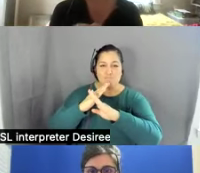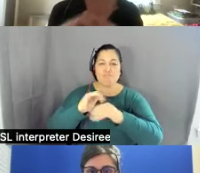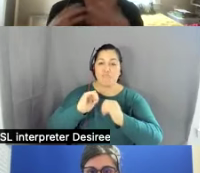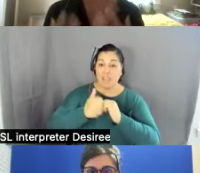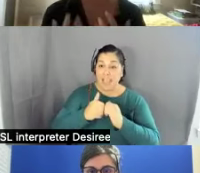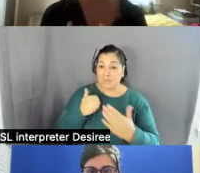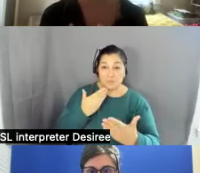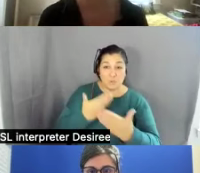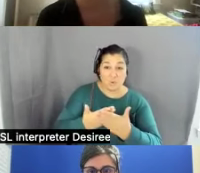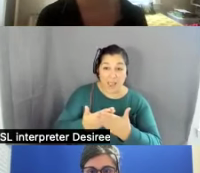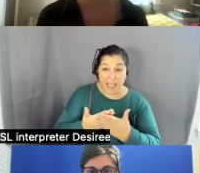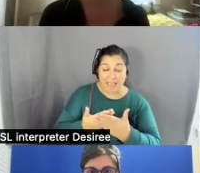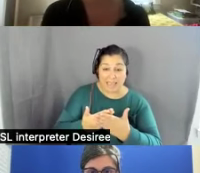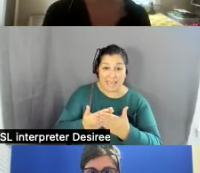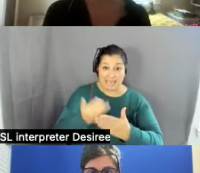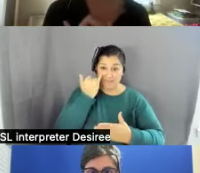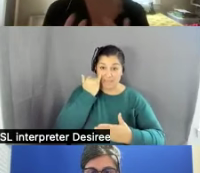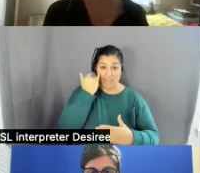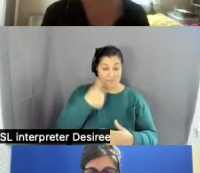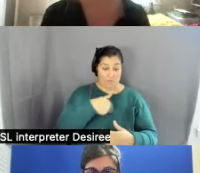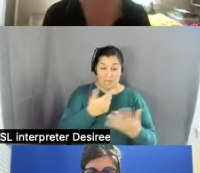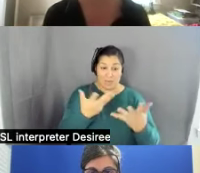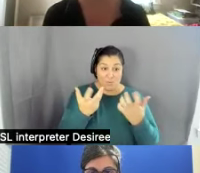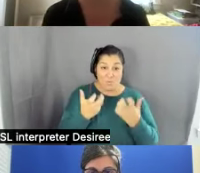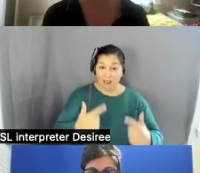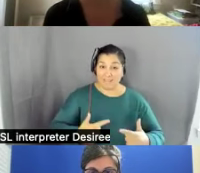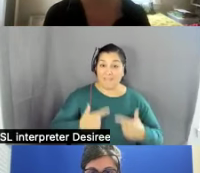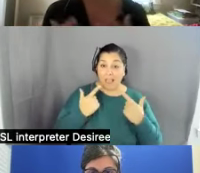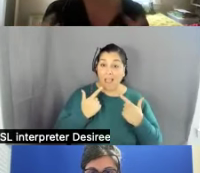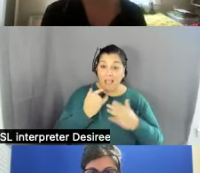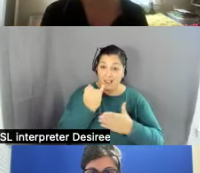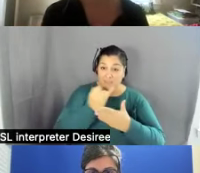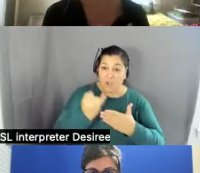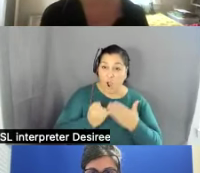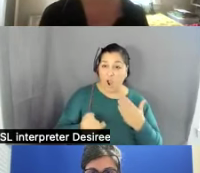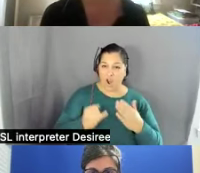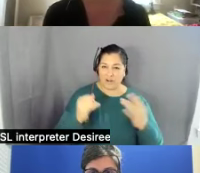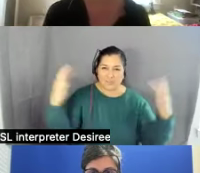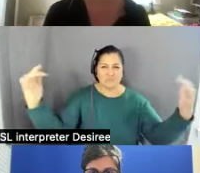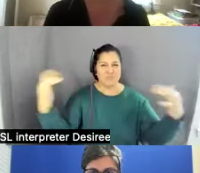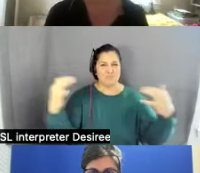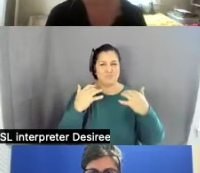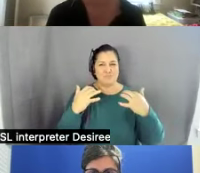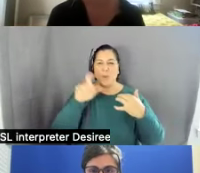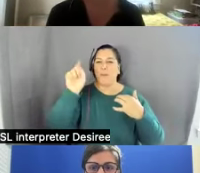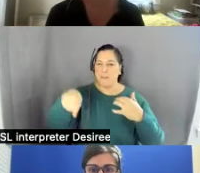If we want live art forms to actually galvanize people, the barriers really need to come down as much as possible.